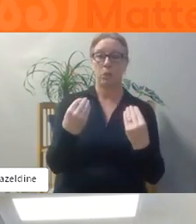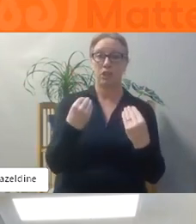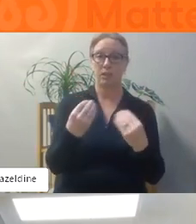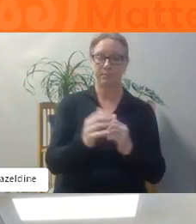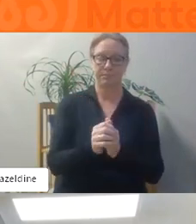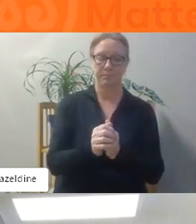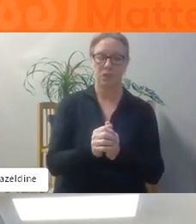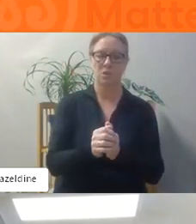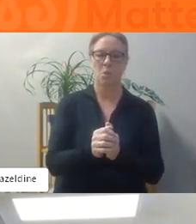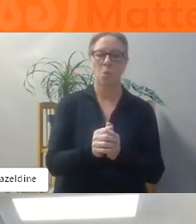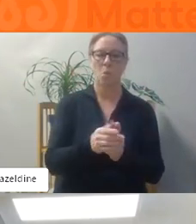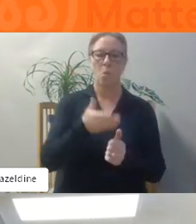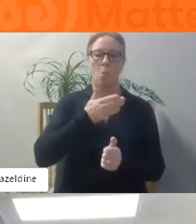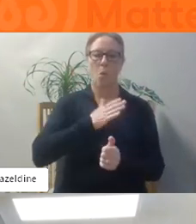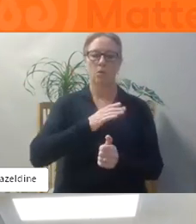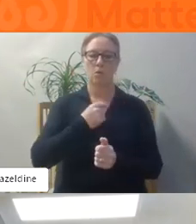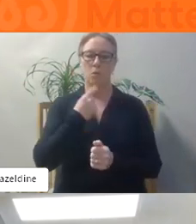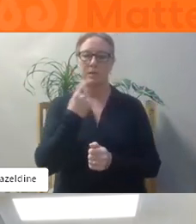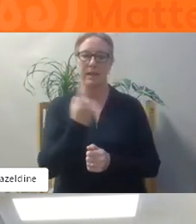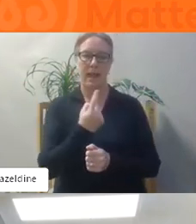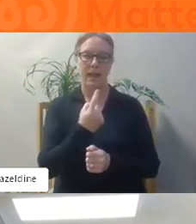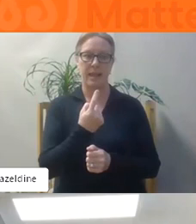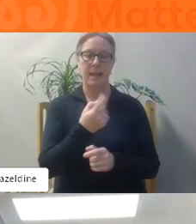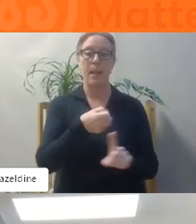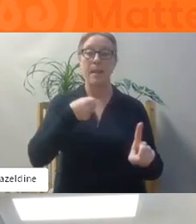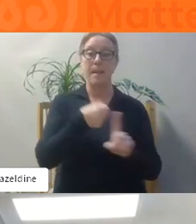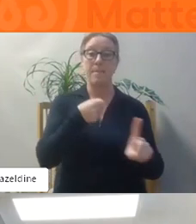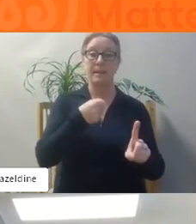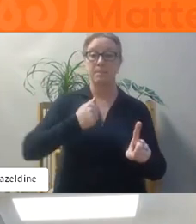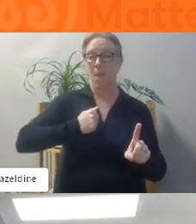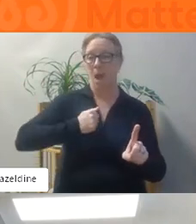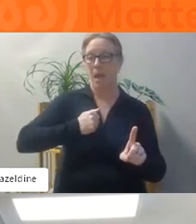back out and say how this also impacts on my work in the tertiary